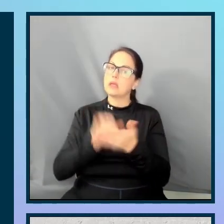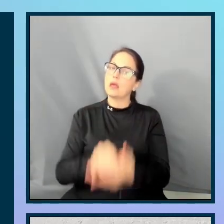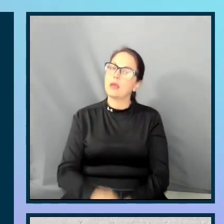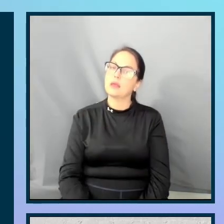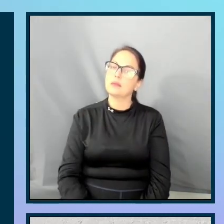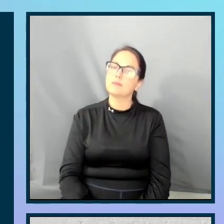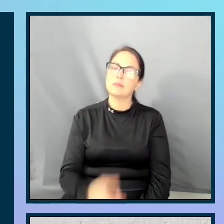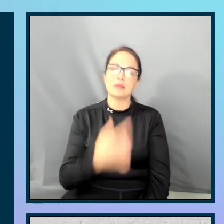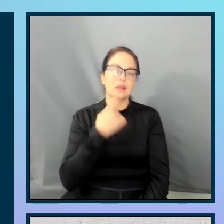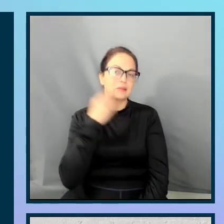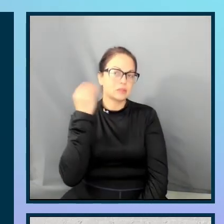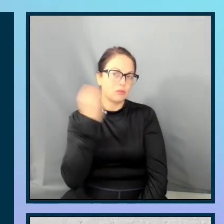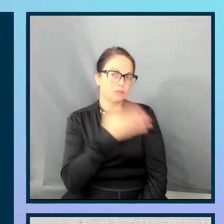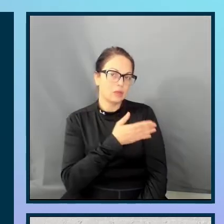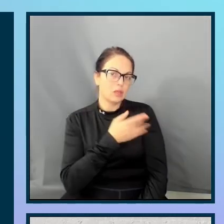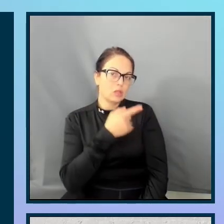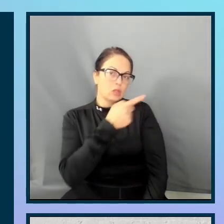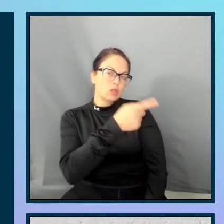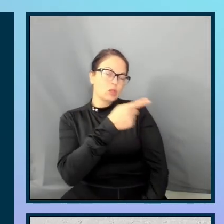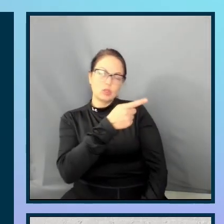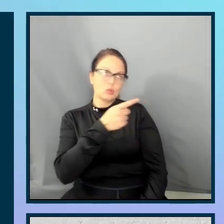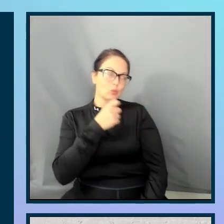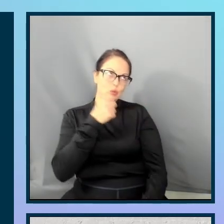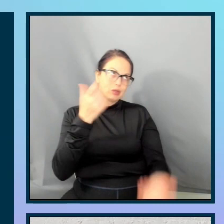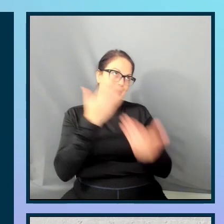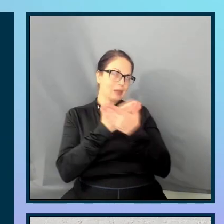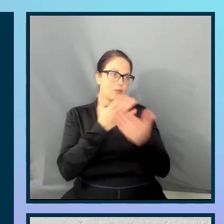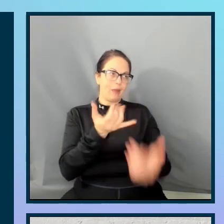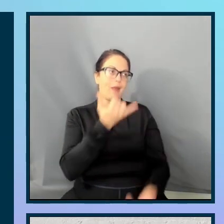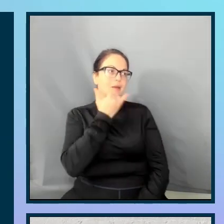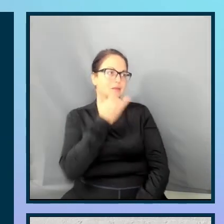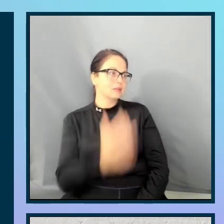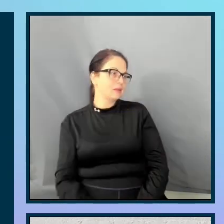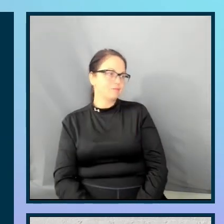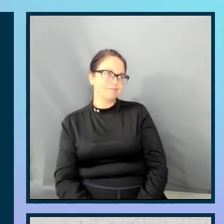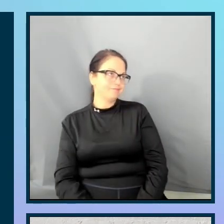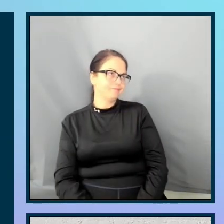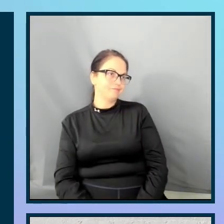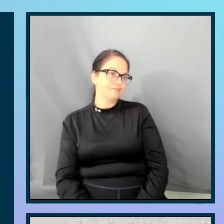They said "You didn't get here by accident." That's when I realized